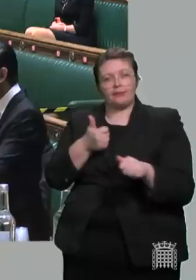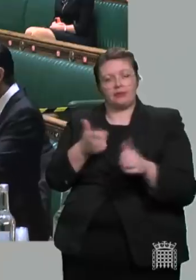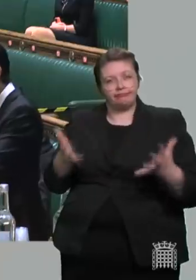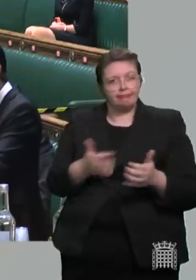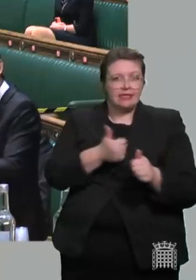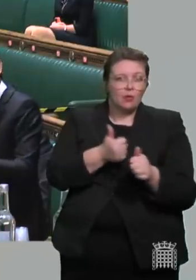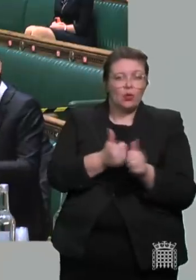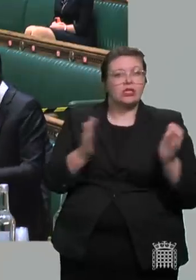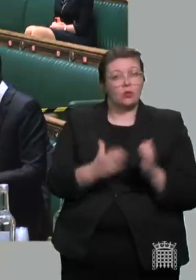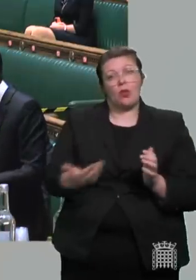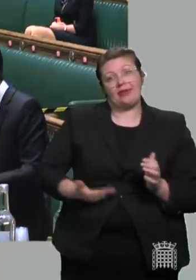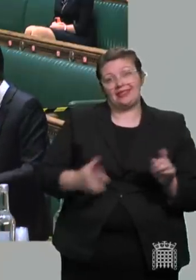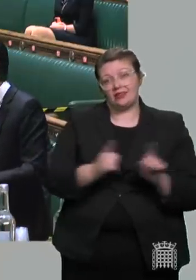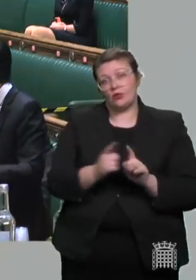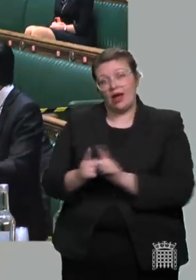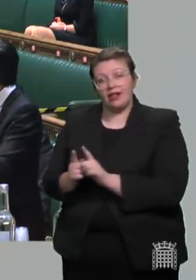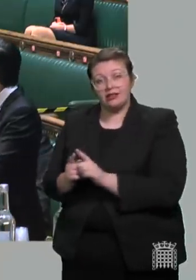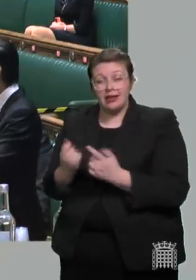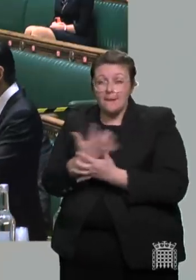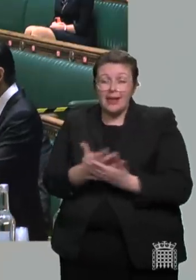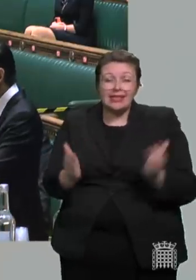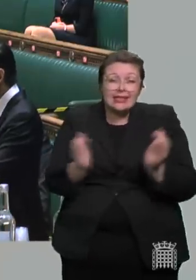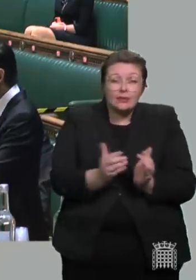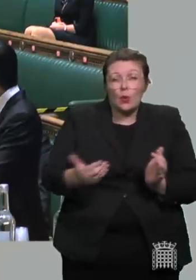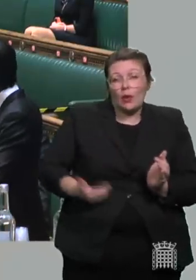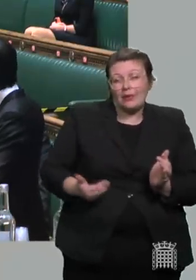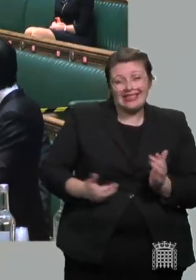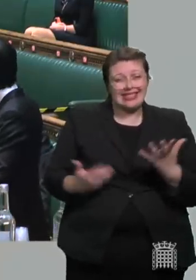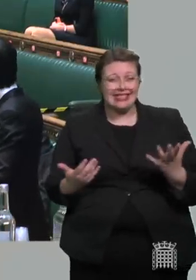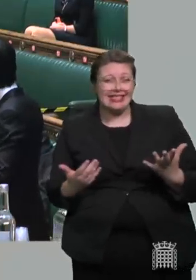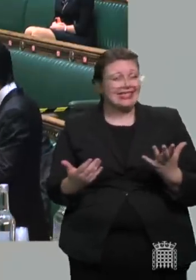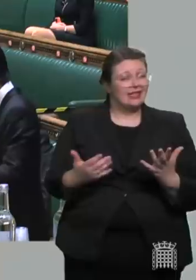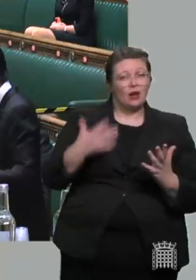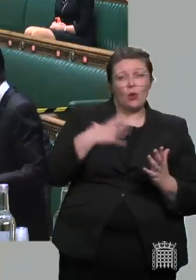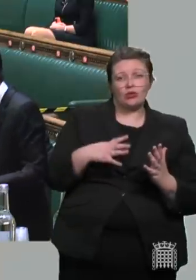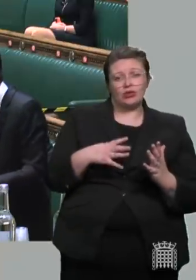Too often, smaller firms do not have the time or resources to acquire the extra skills and training